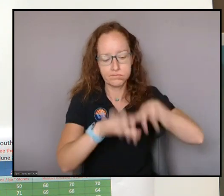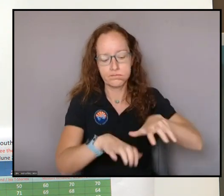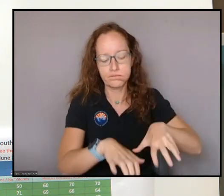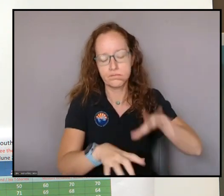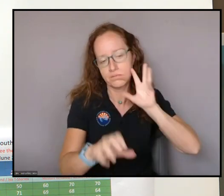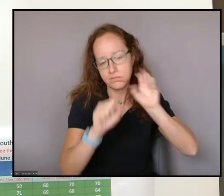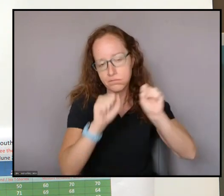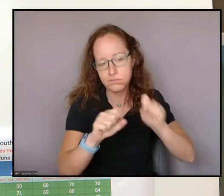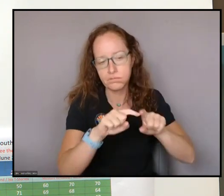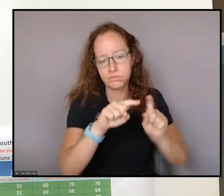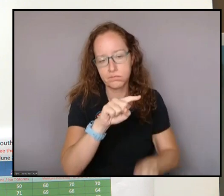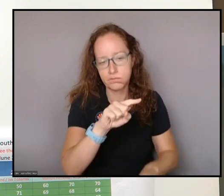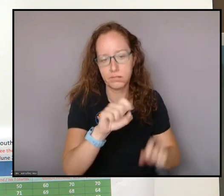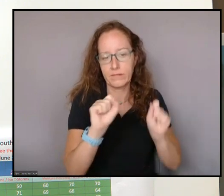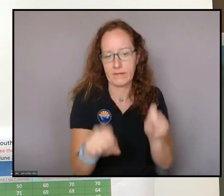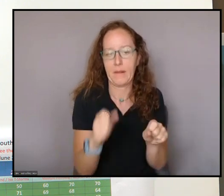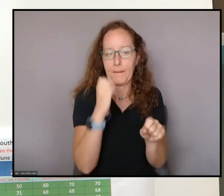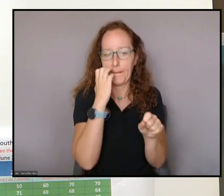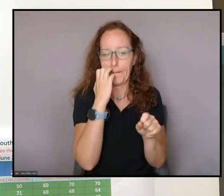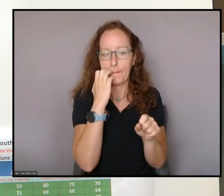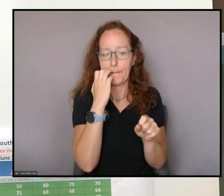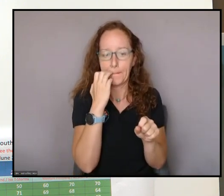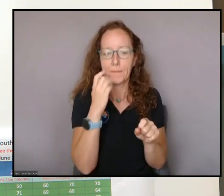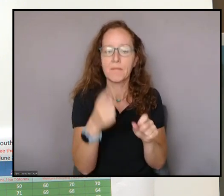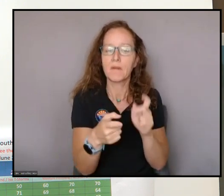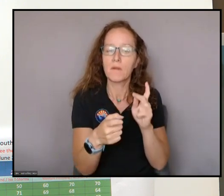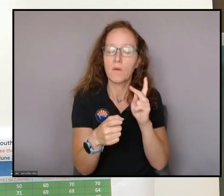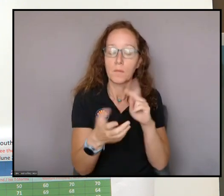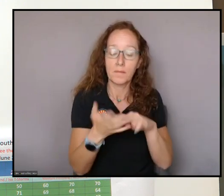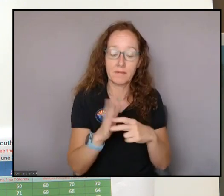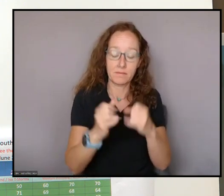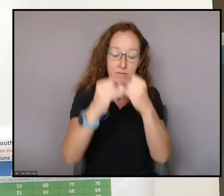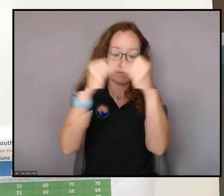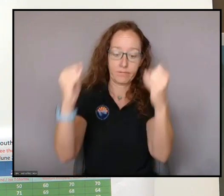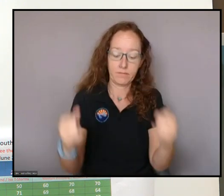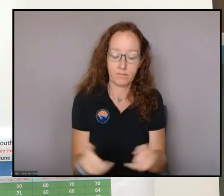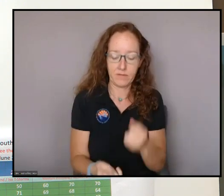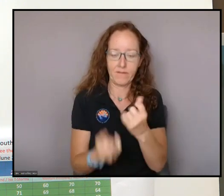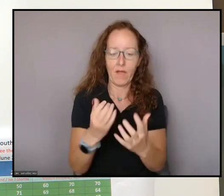additional rain here at our fire. Just looking at the map, you can kind of look back towards the west and you can